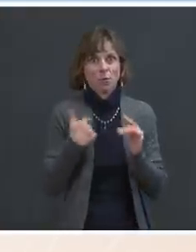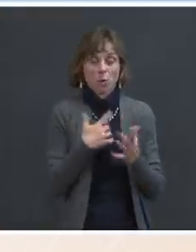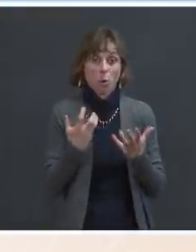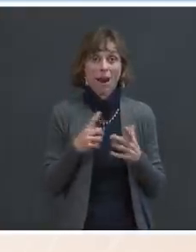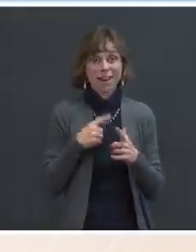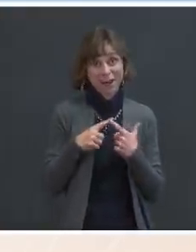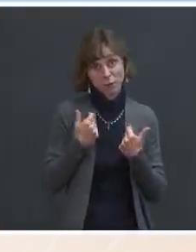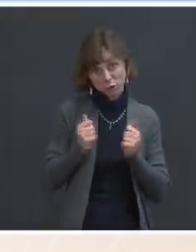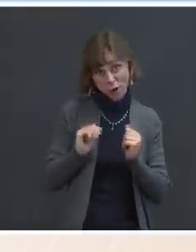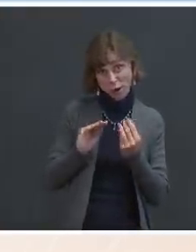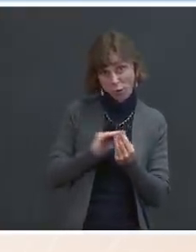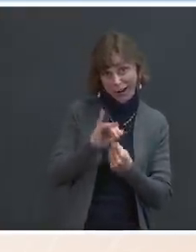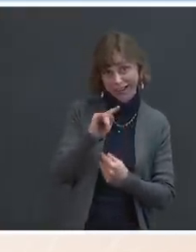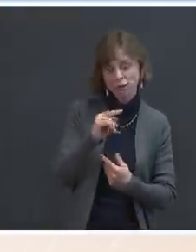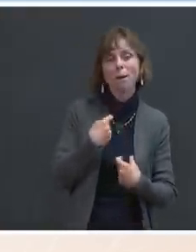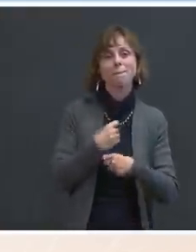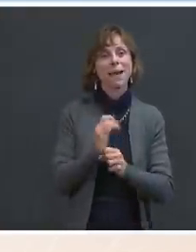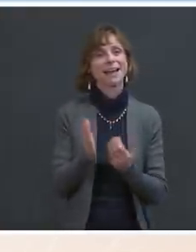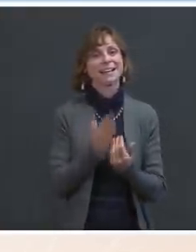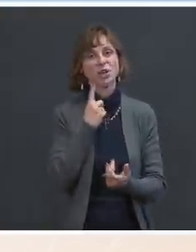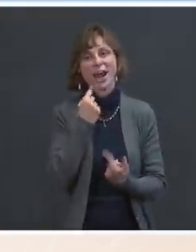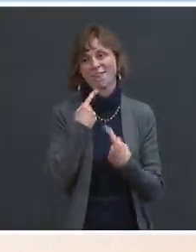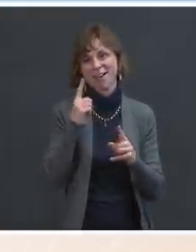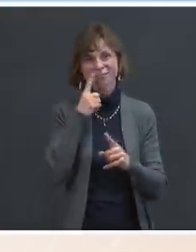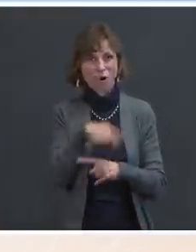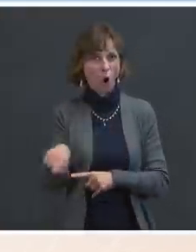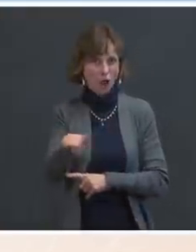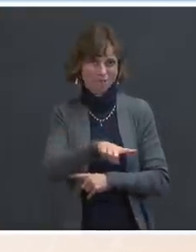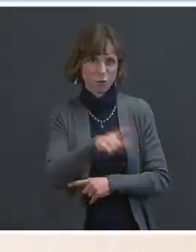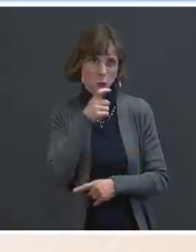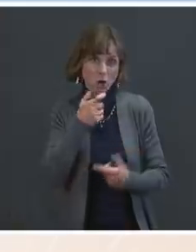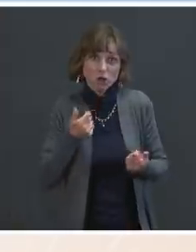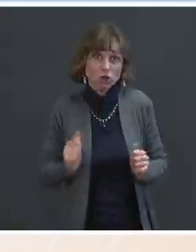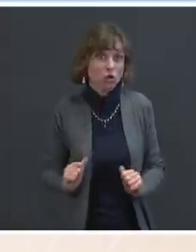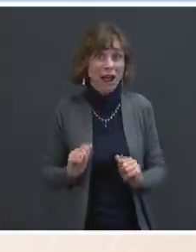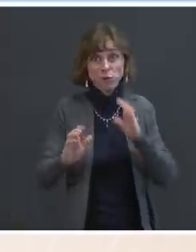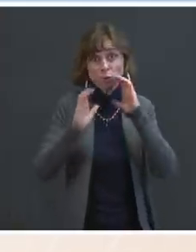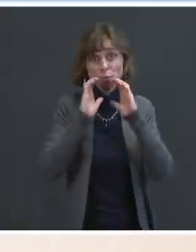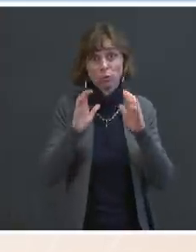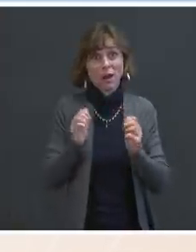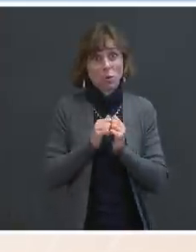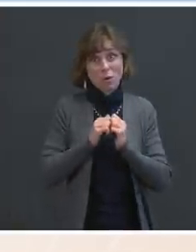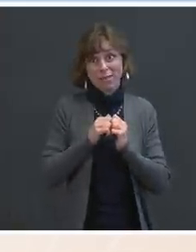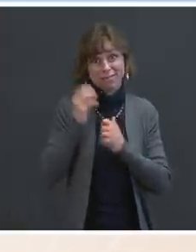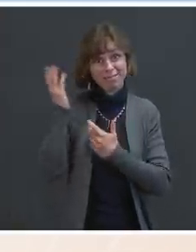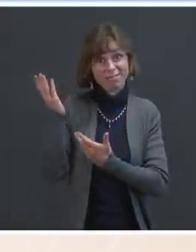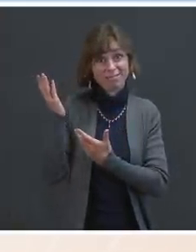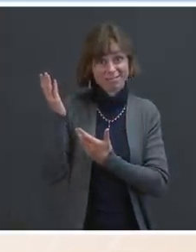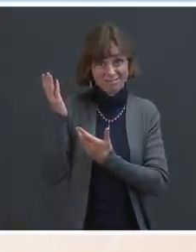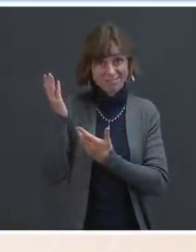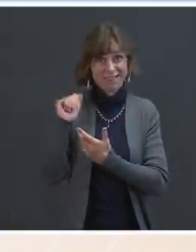to make it easier and effective for all of you who are just trying to communicate what the administration's, you know, goals and policies are.